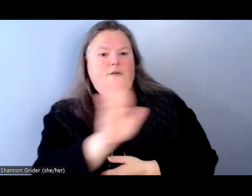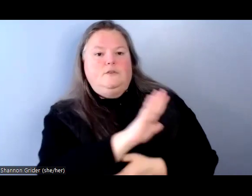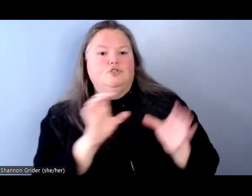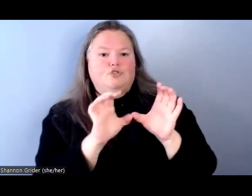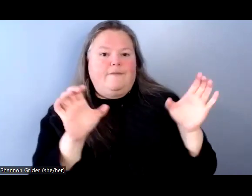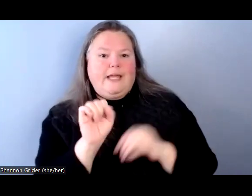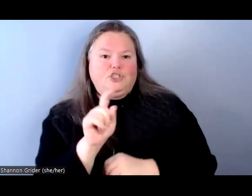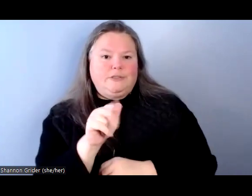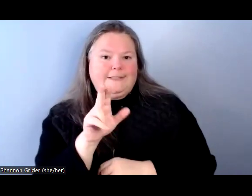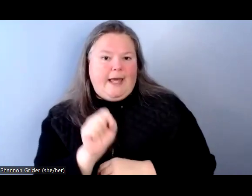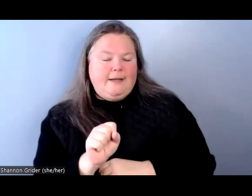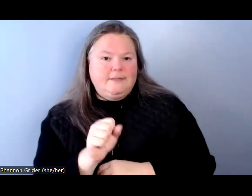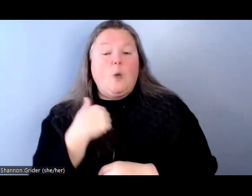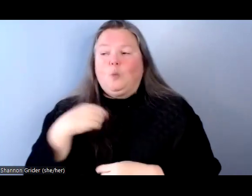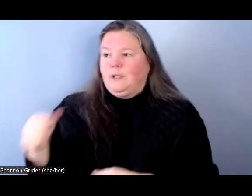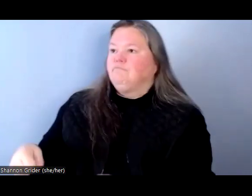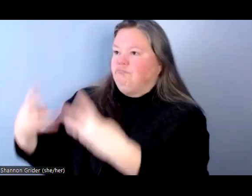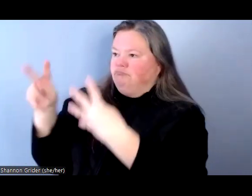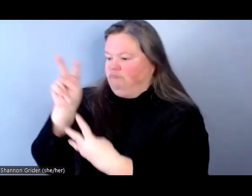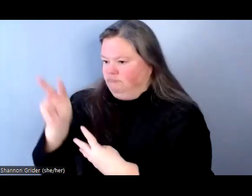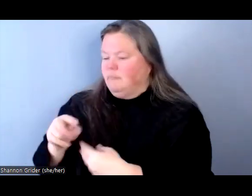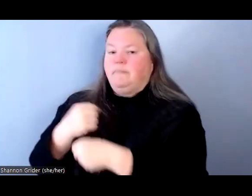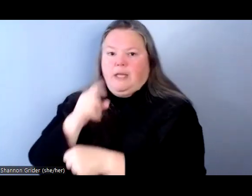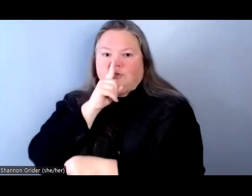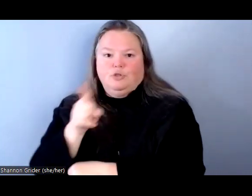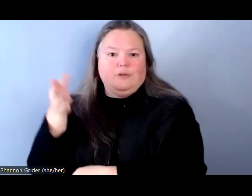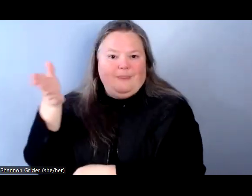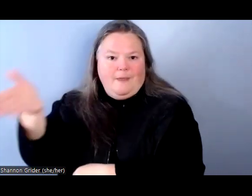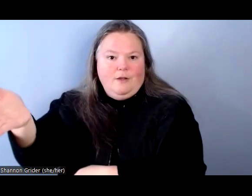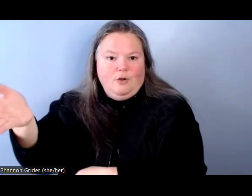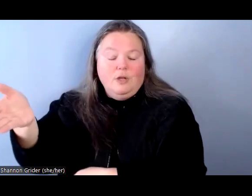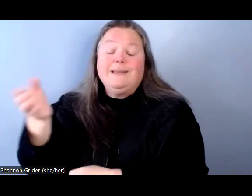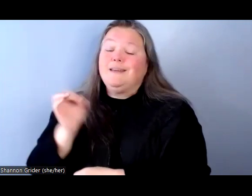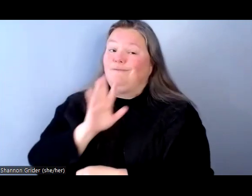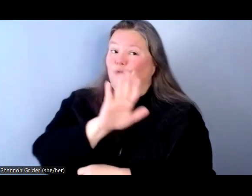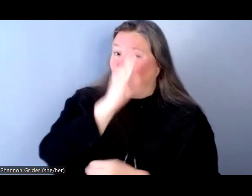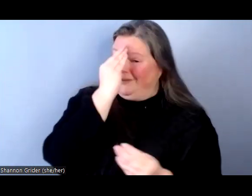certification status with us so please make sure you are keeping